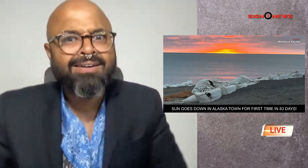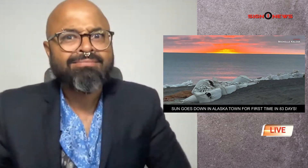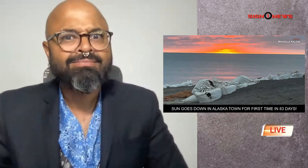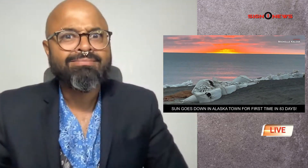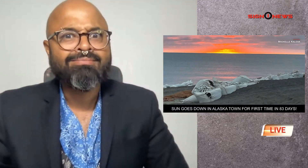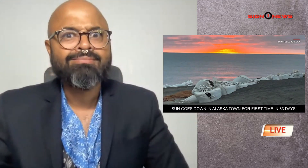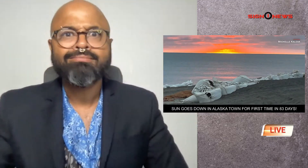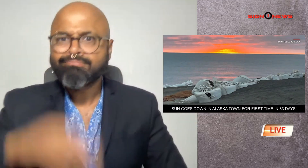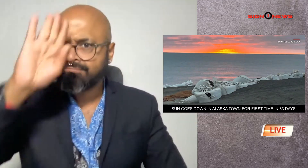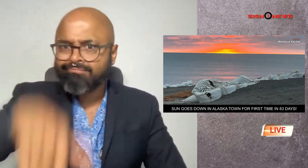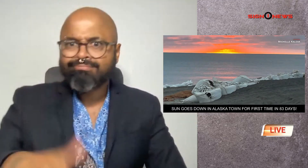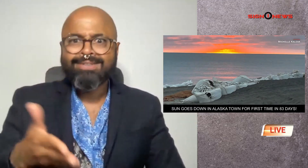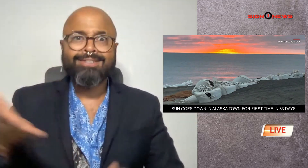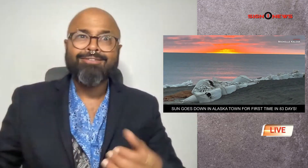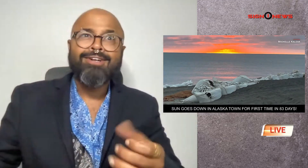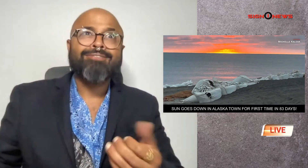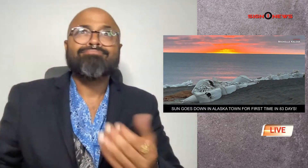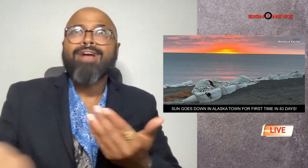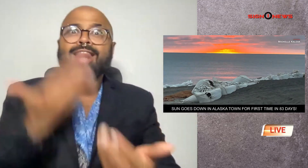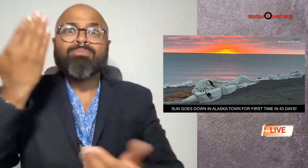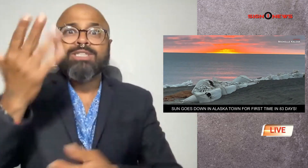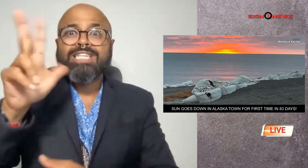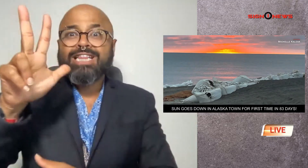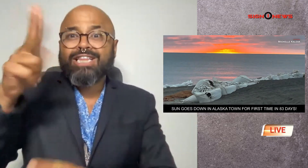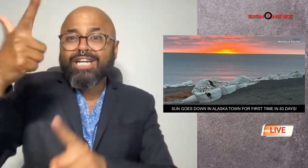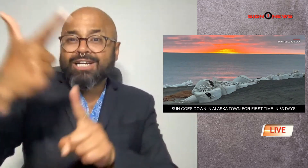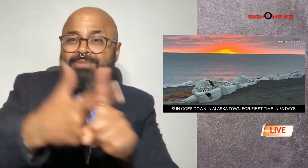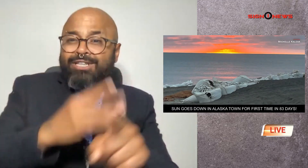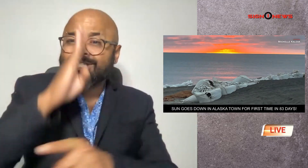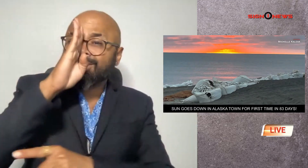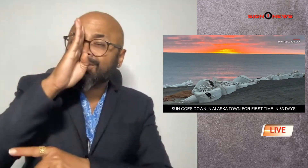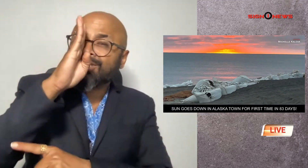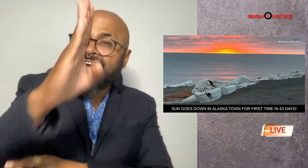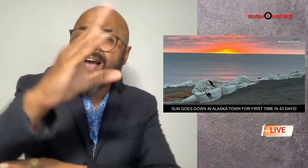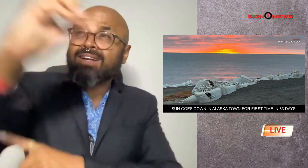you heard me right for nearly 3 straight months